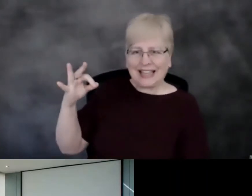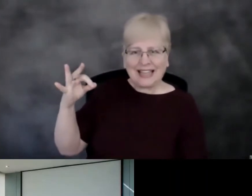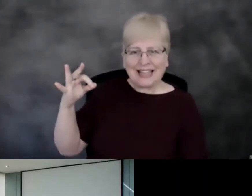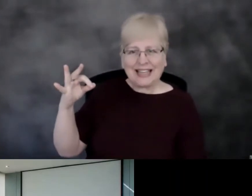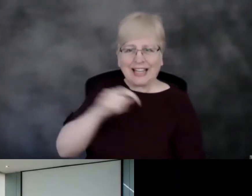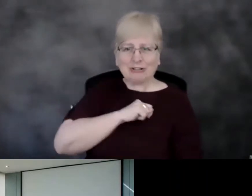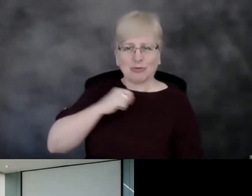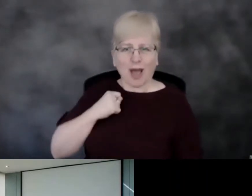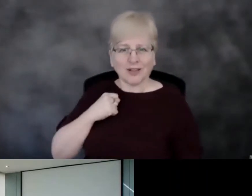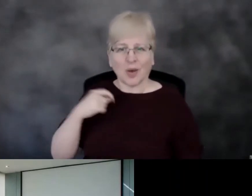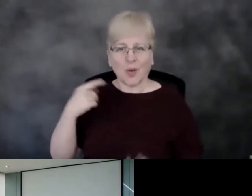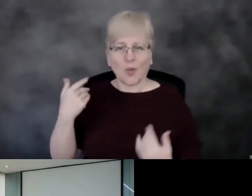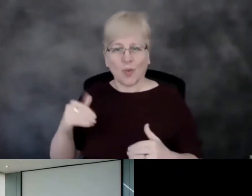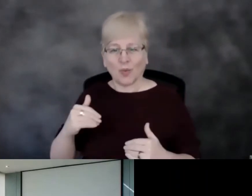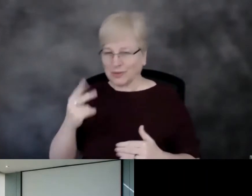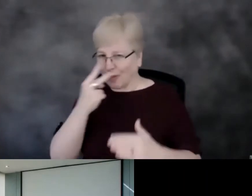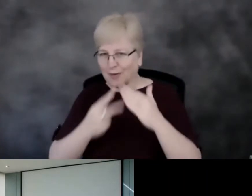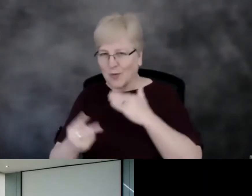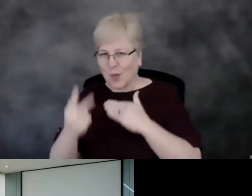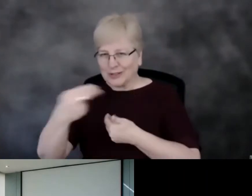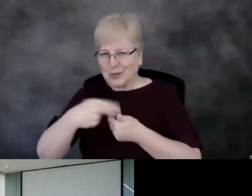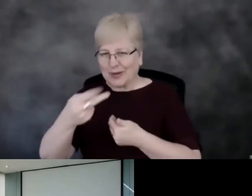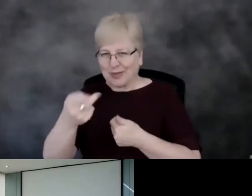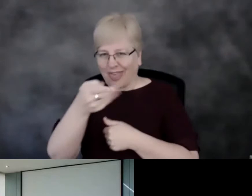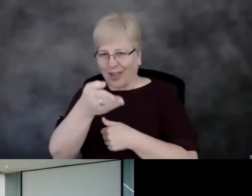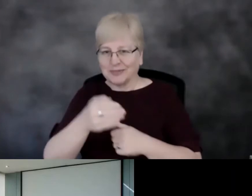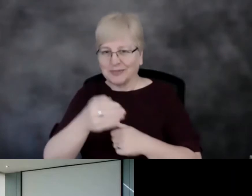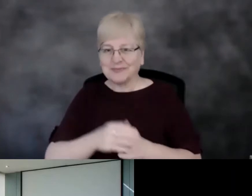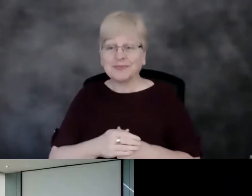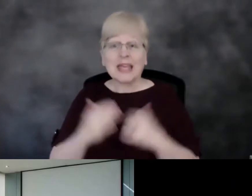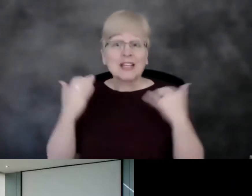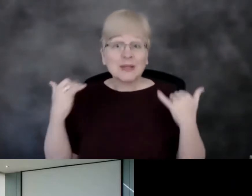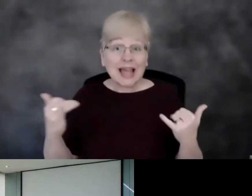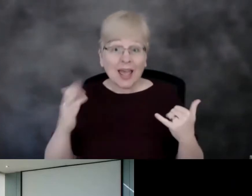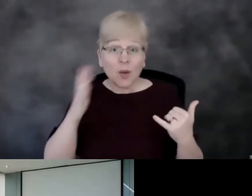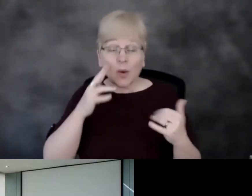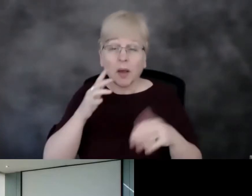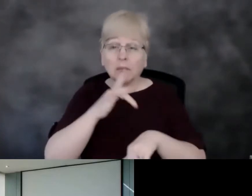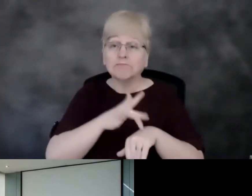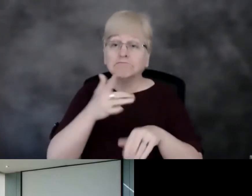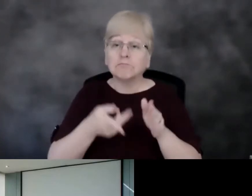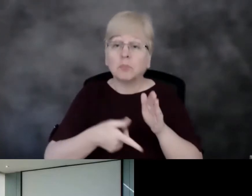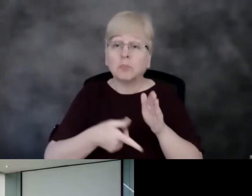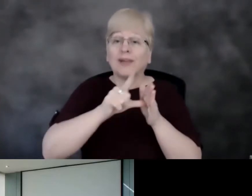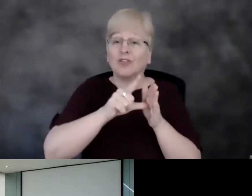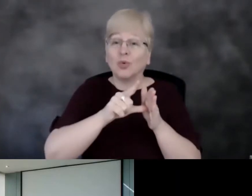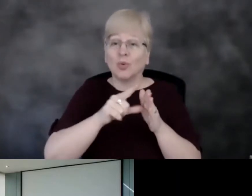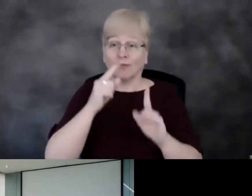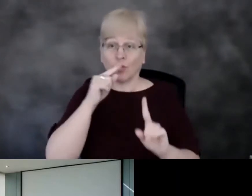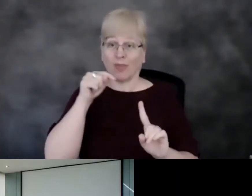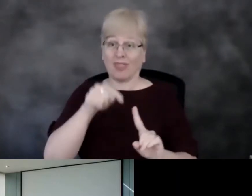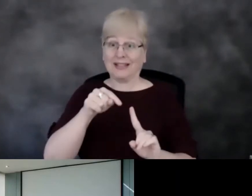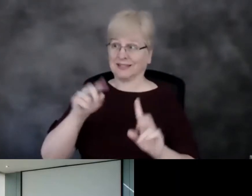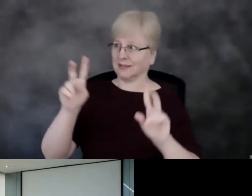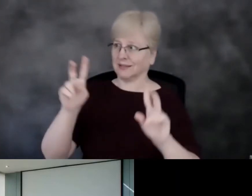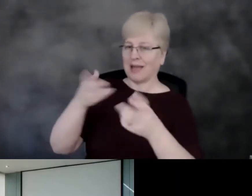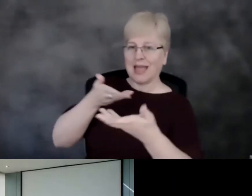16:18:05 Today you are going to get a preview of how this interactive system works.